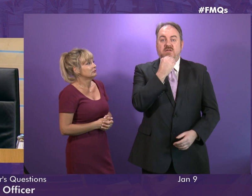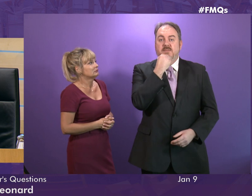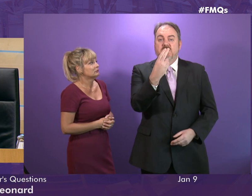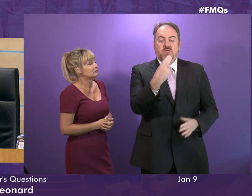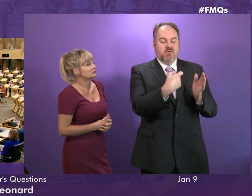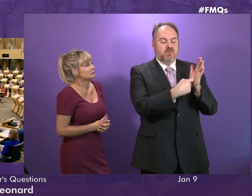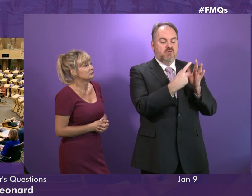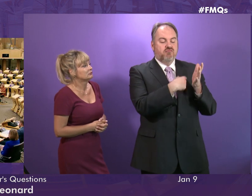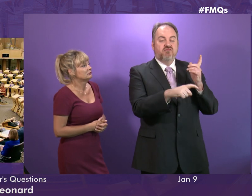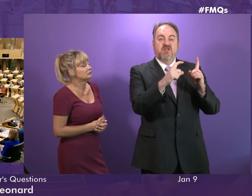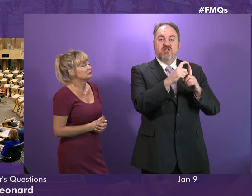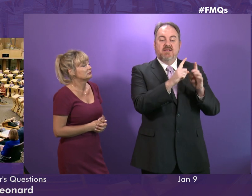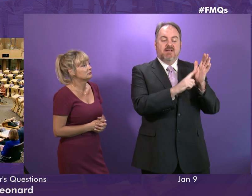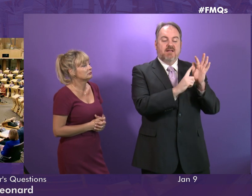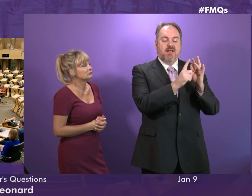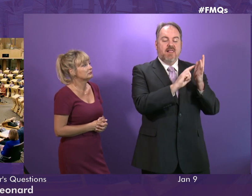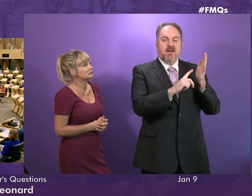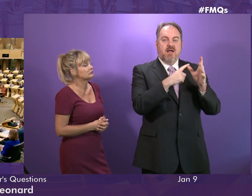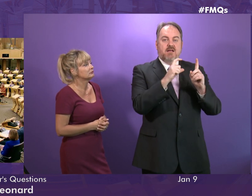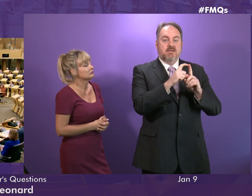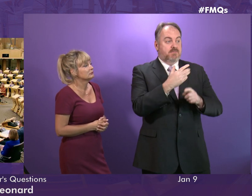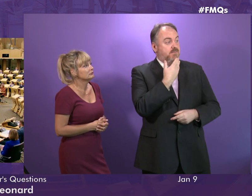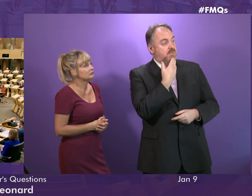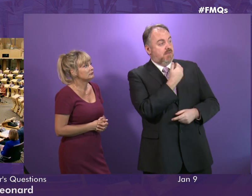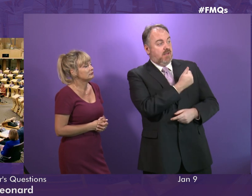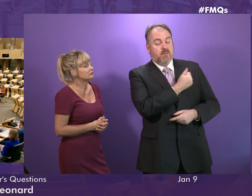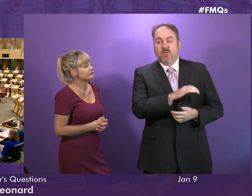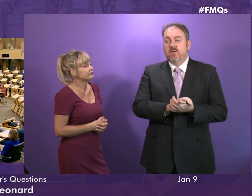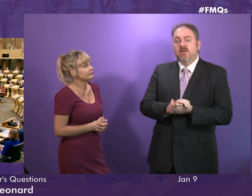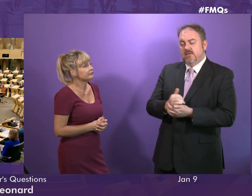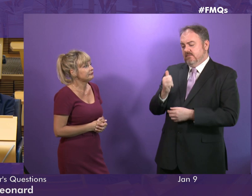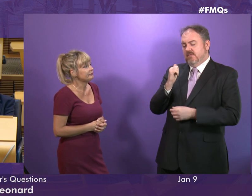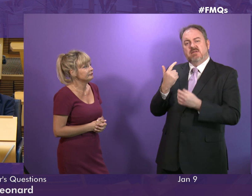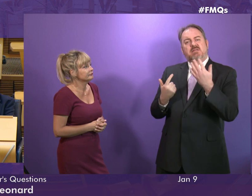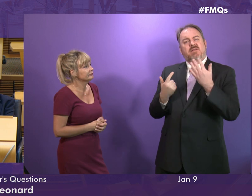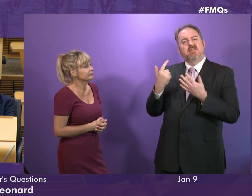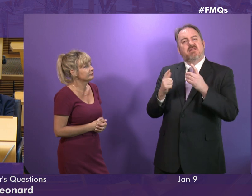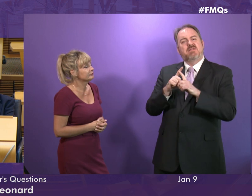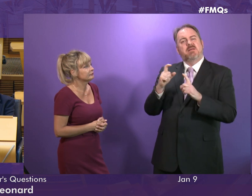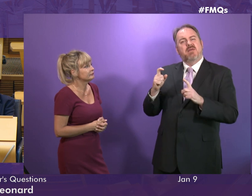Richard Leonard (Central Scotland) (Lab): On 17 December 2019, the Care Inspectorate